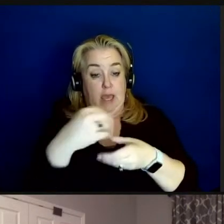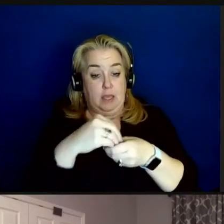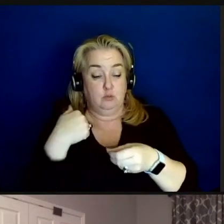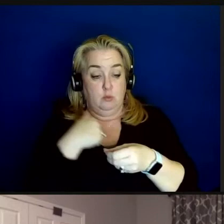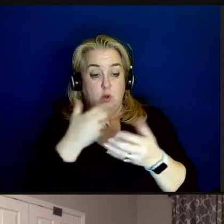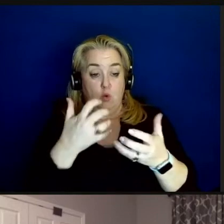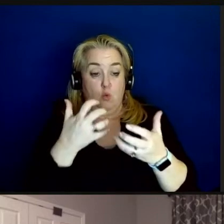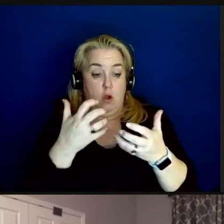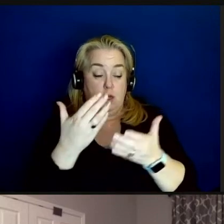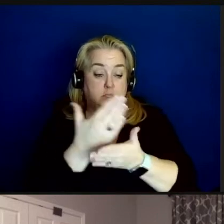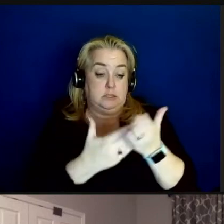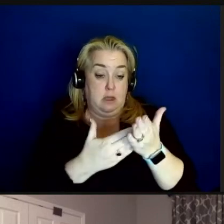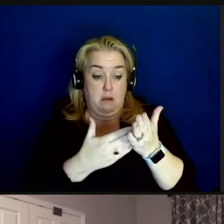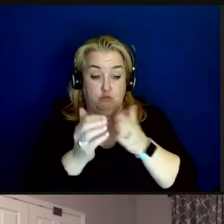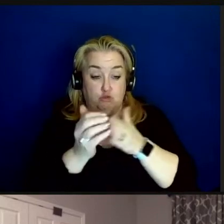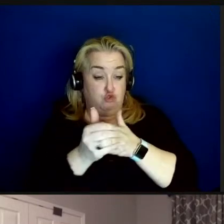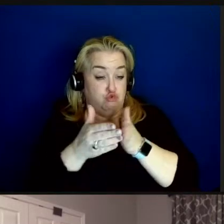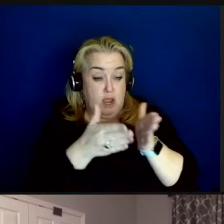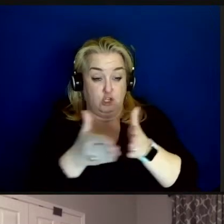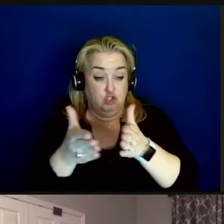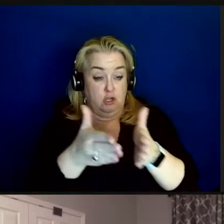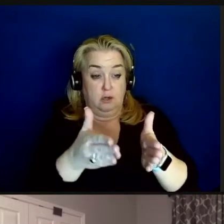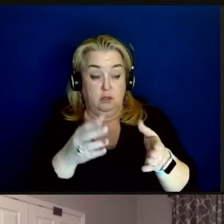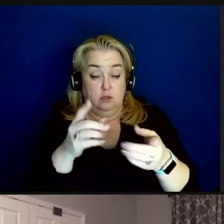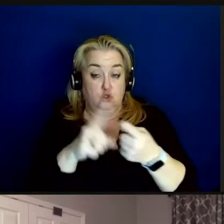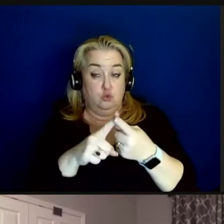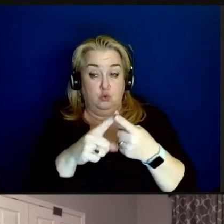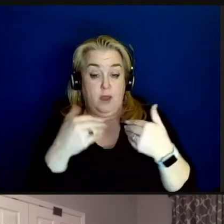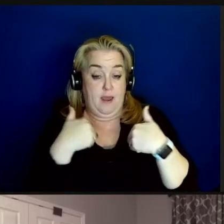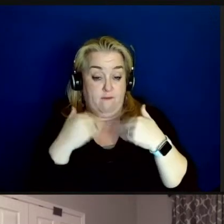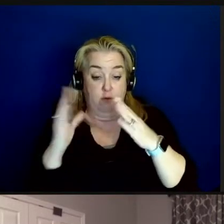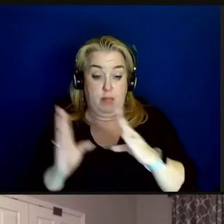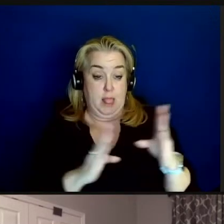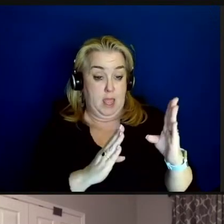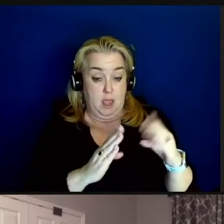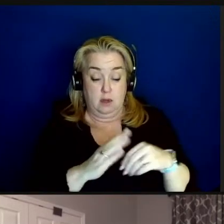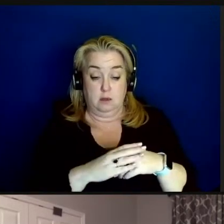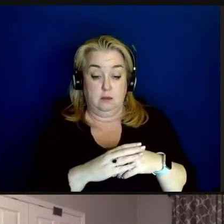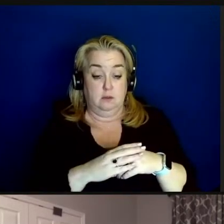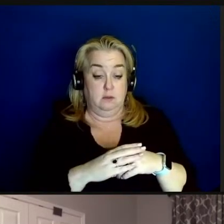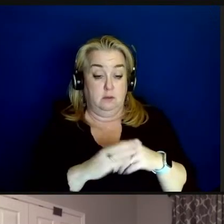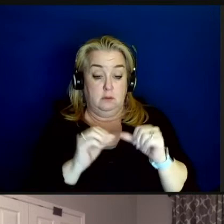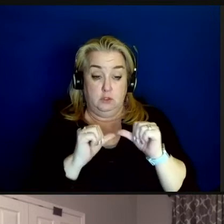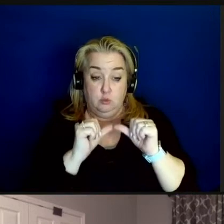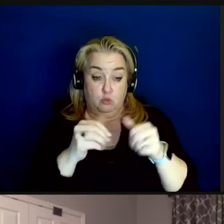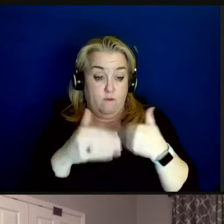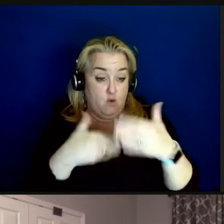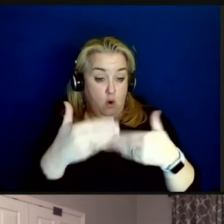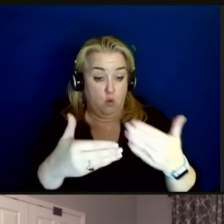AND THAT'S CORRECT. SO SO ON THE ON THE REVENUE OPTIONS THE JARGON CAN YOU